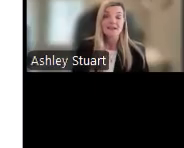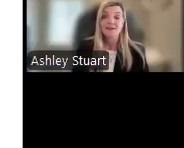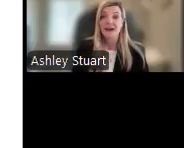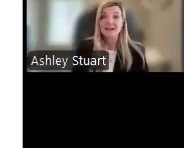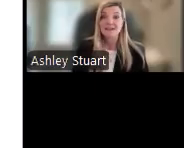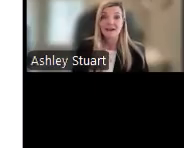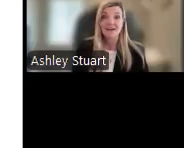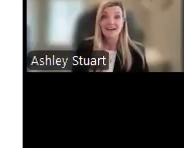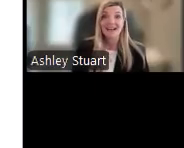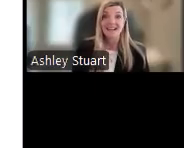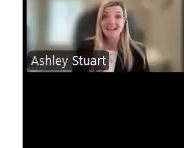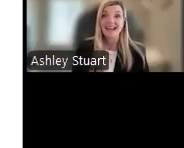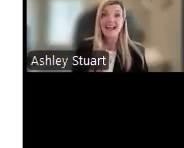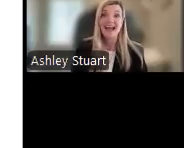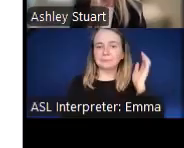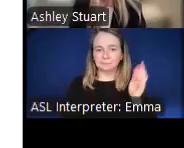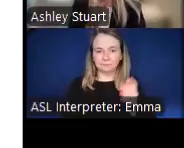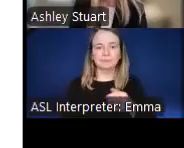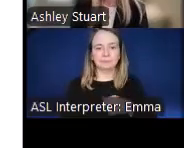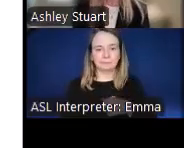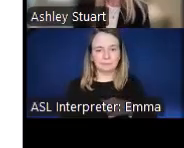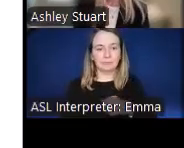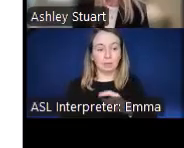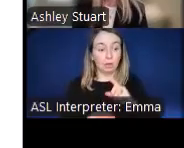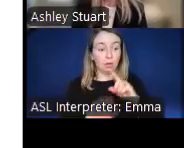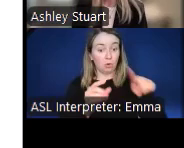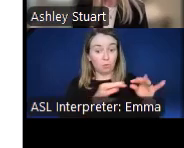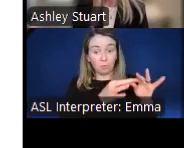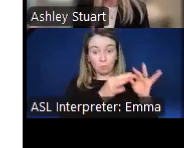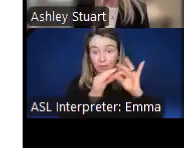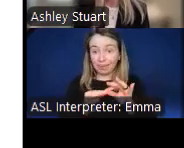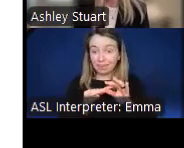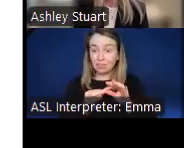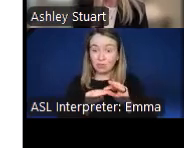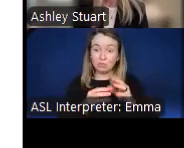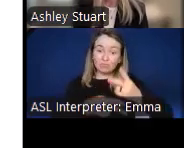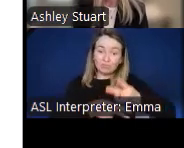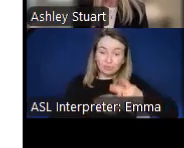So as a parent, I think when it comes to parenting children in